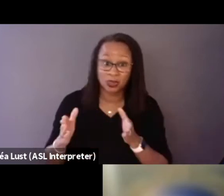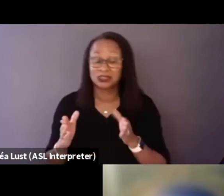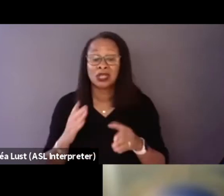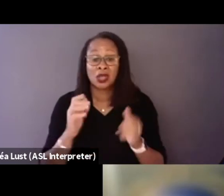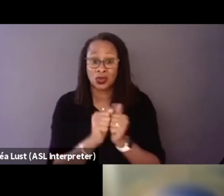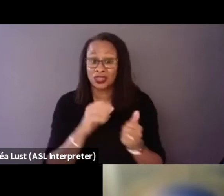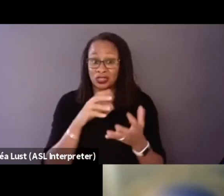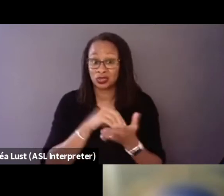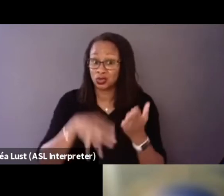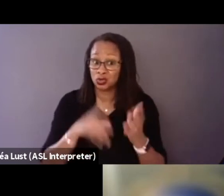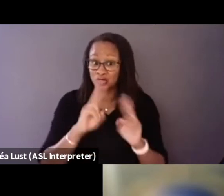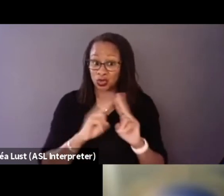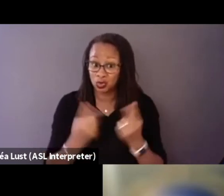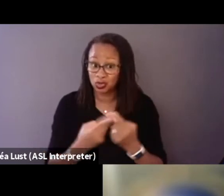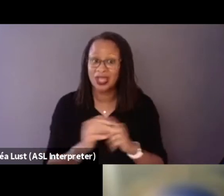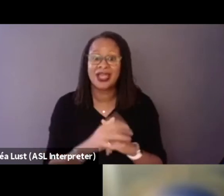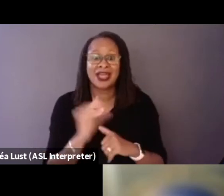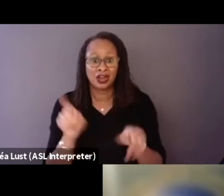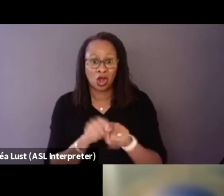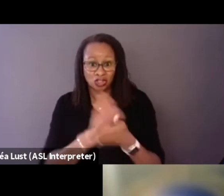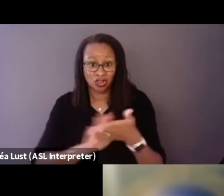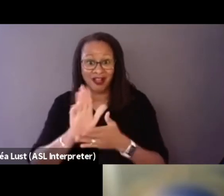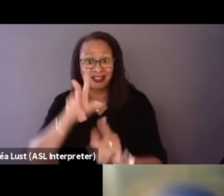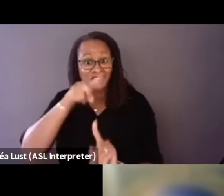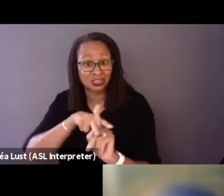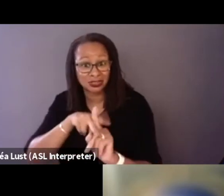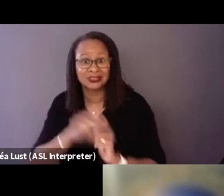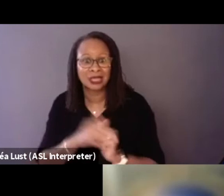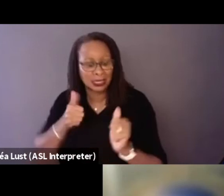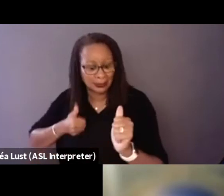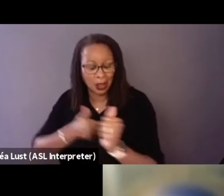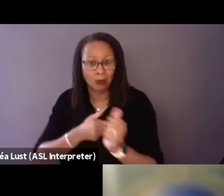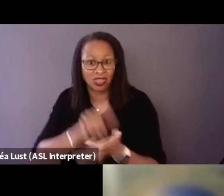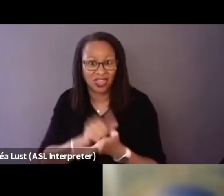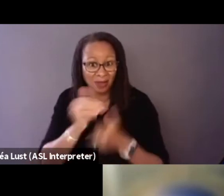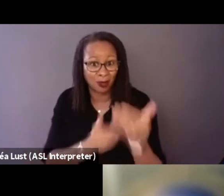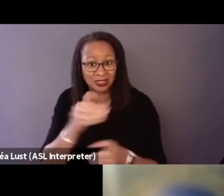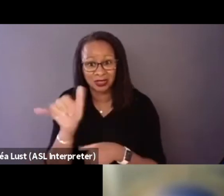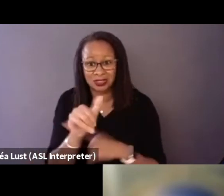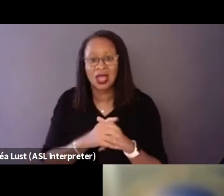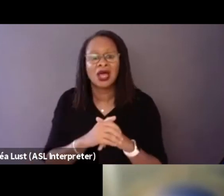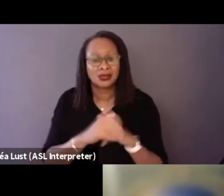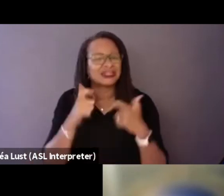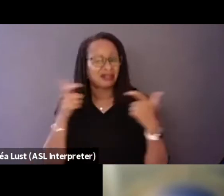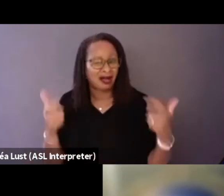and also the college applications, keeping up with that. So it was, it was a lot. And like Jessica said,